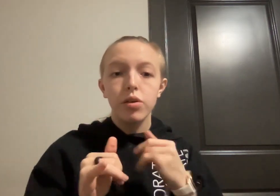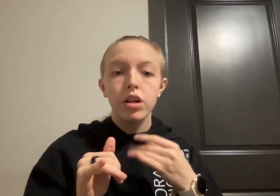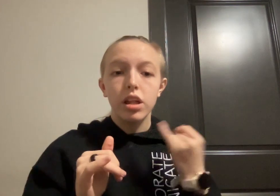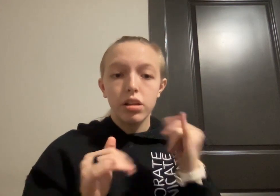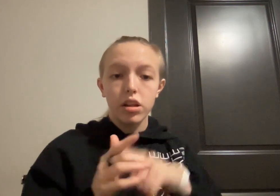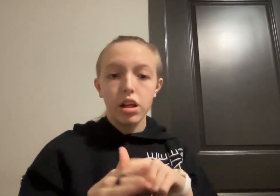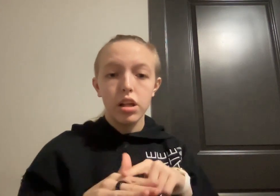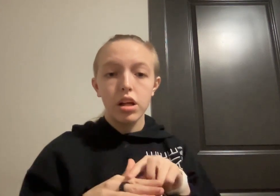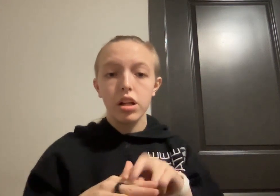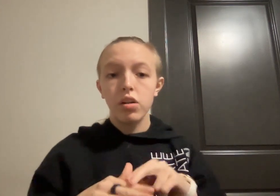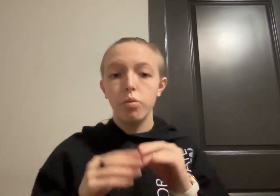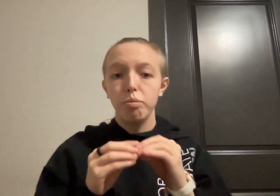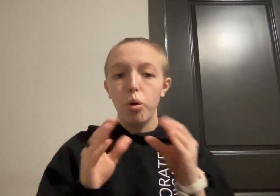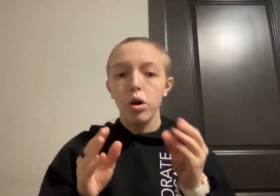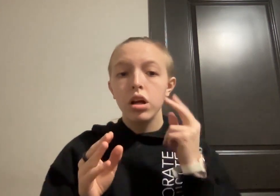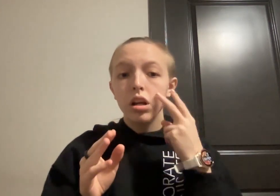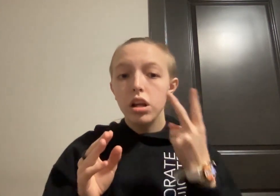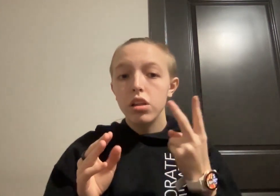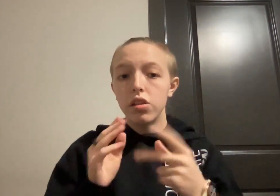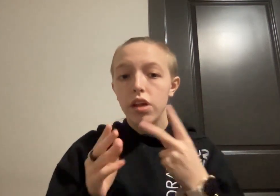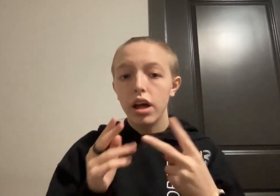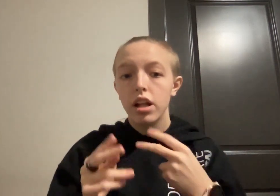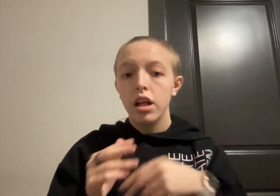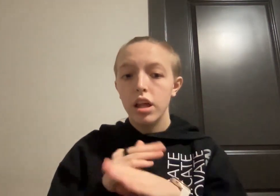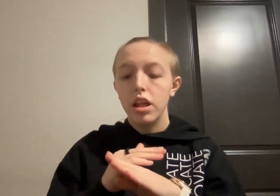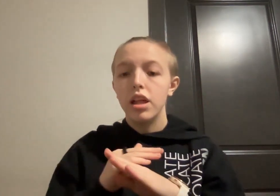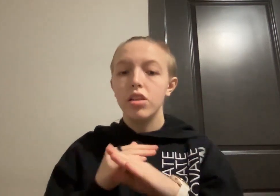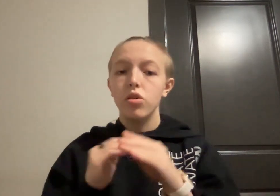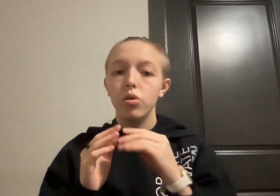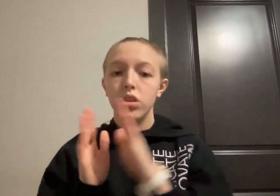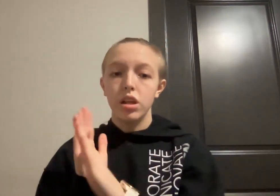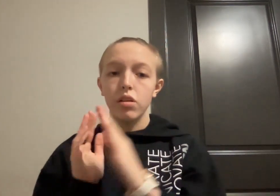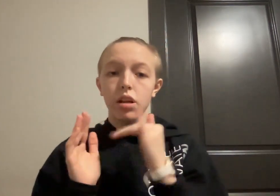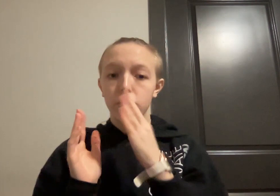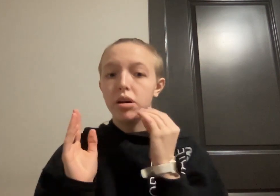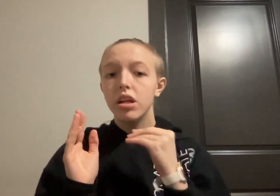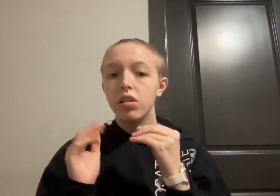more insight into their experiences with the deaf community.